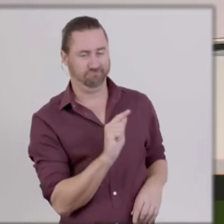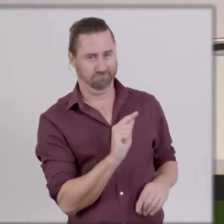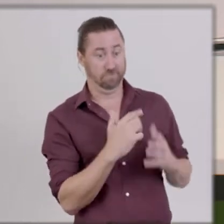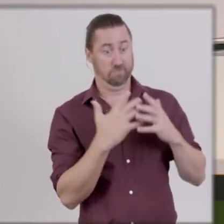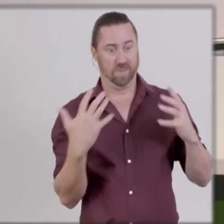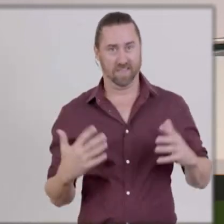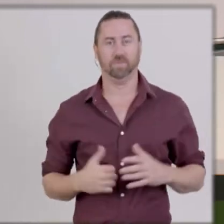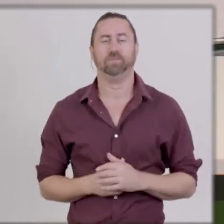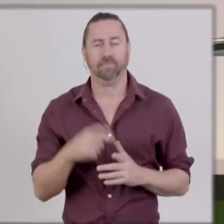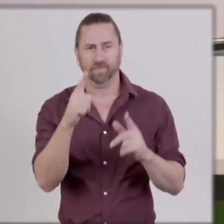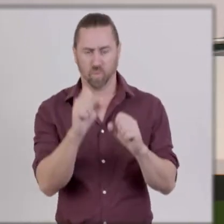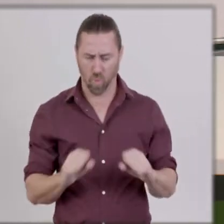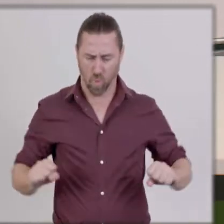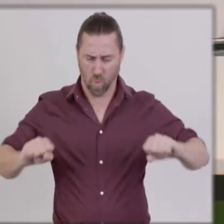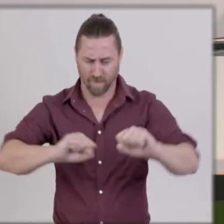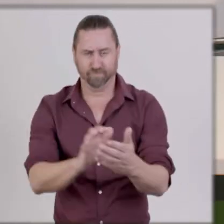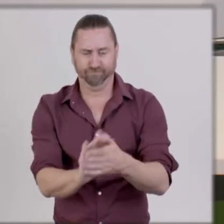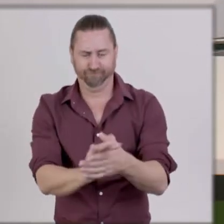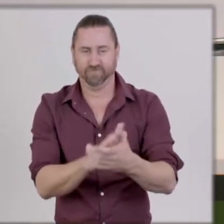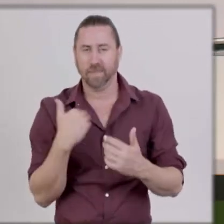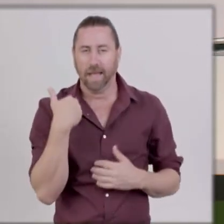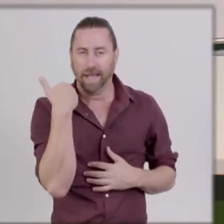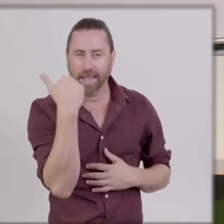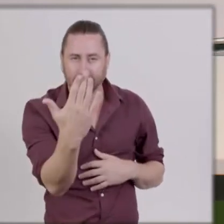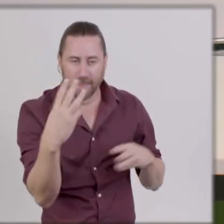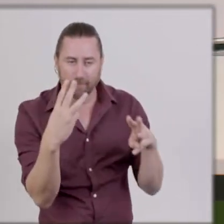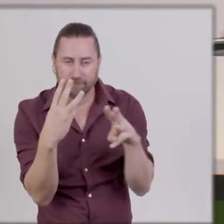Now that we've warmed up, here's a problem to solve.